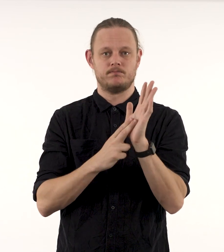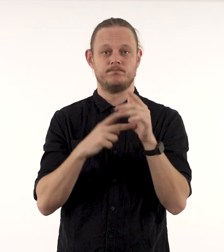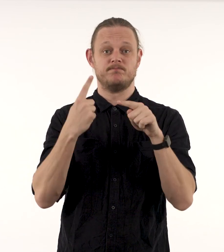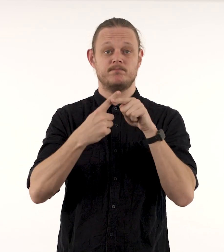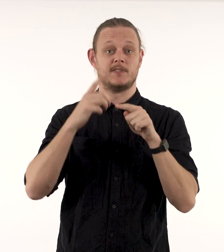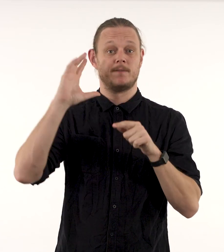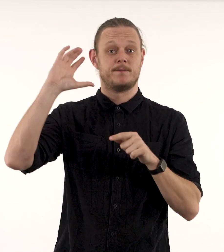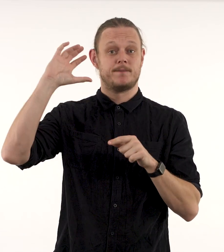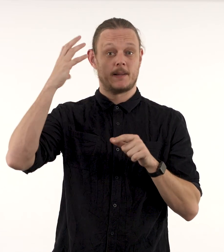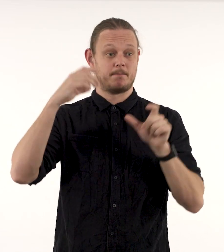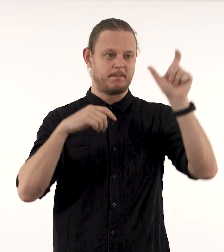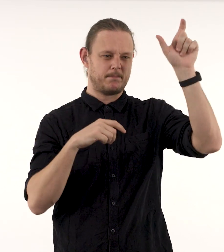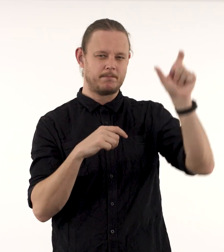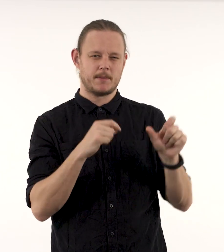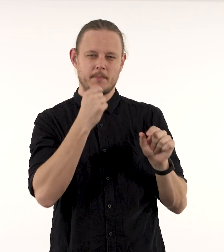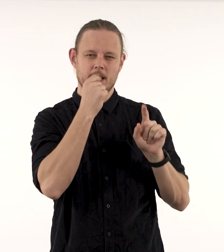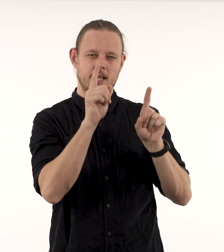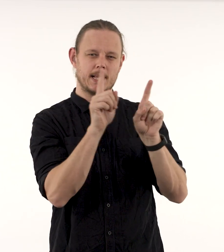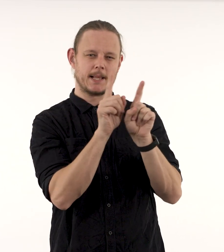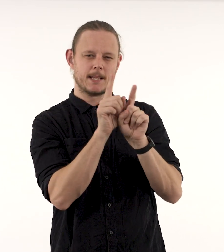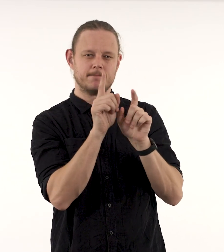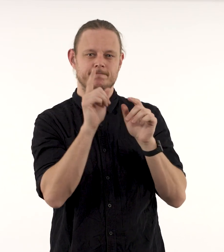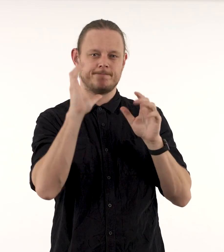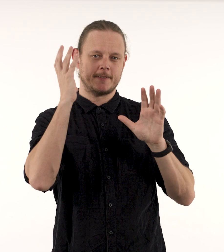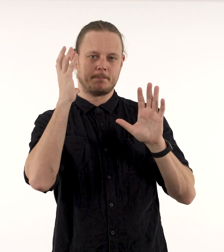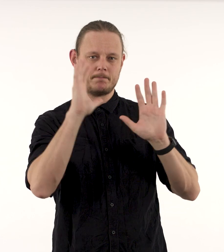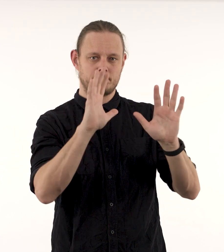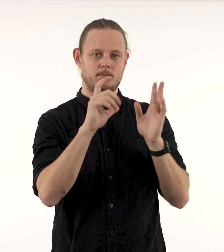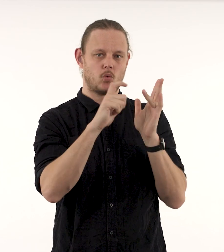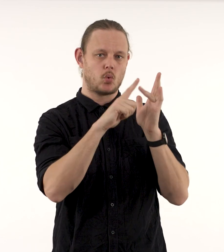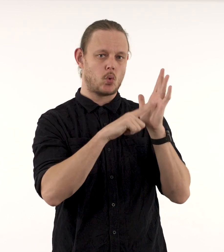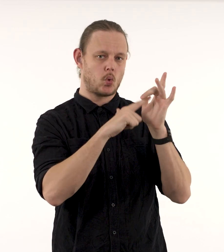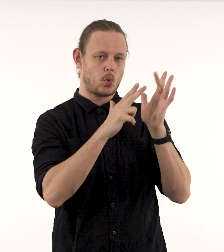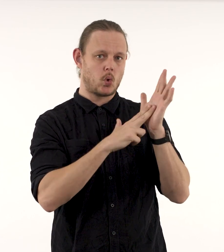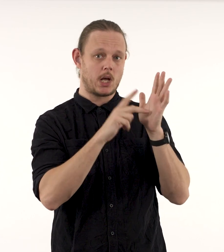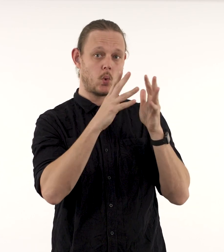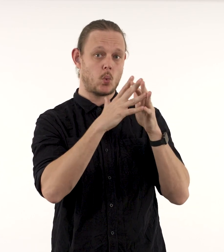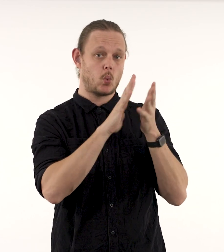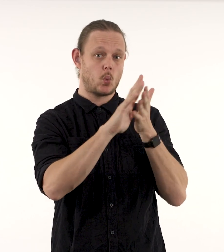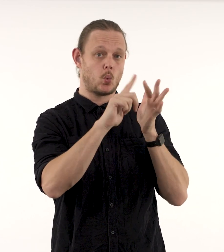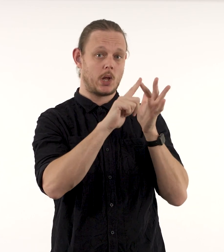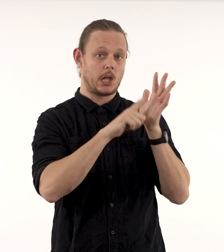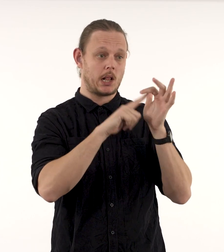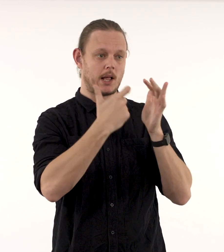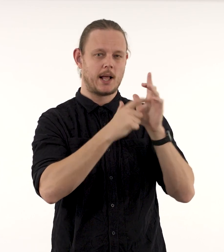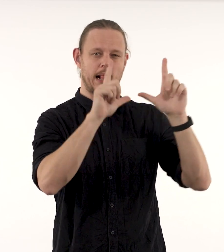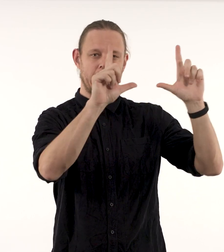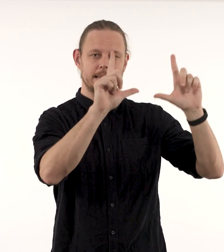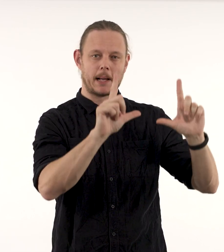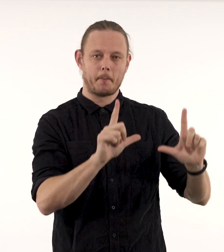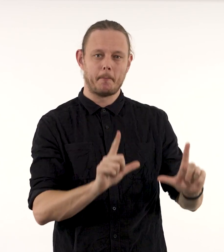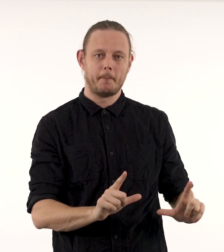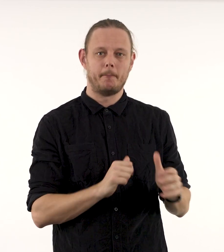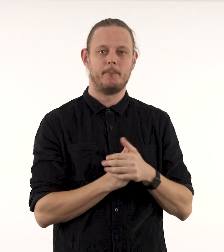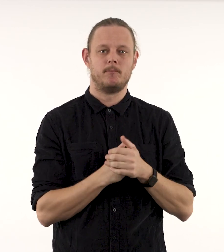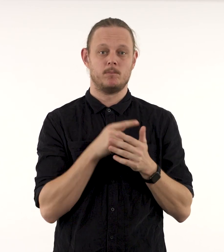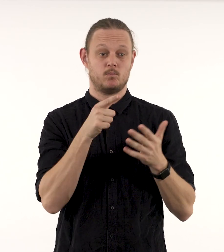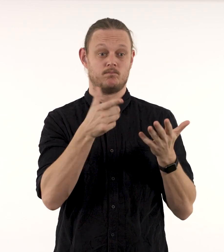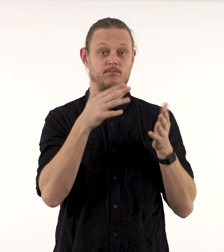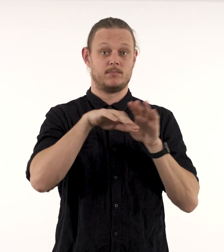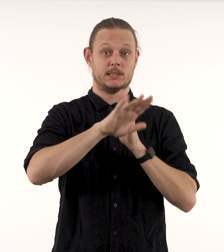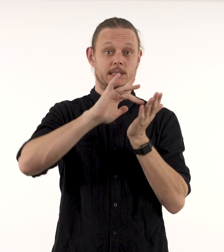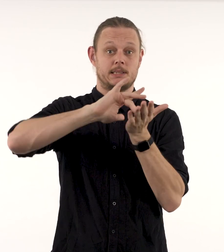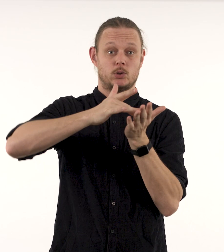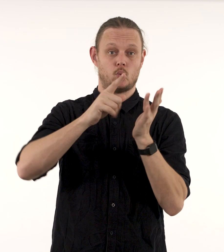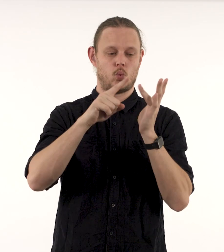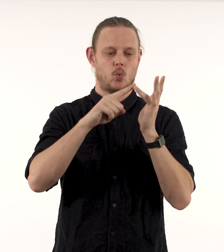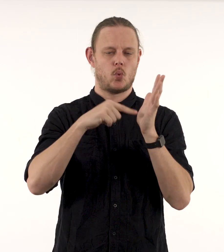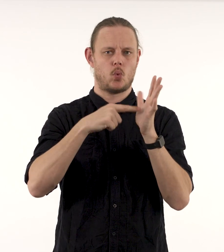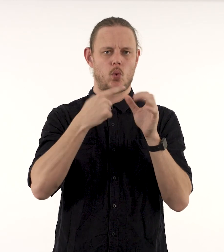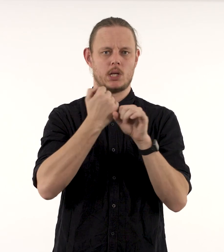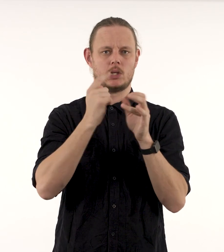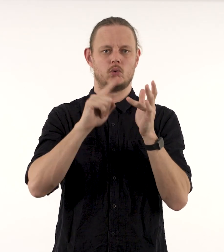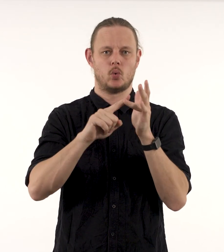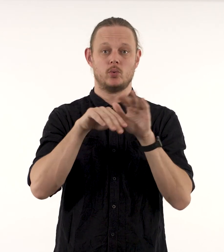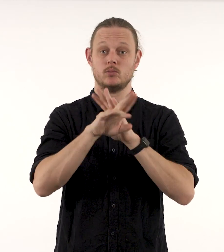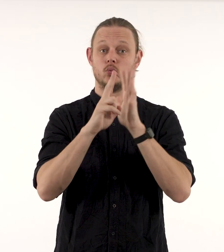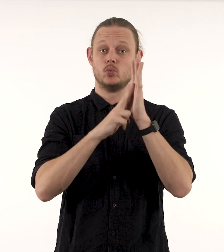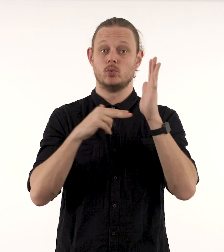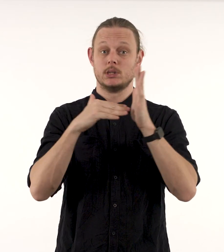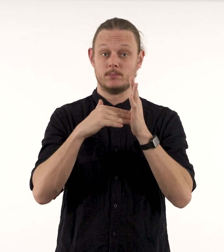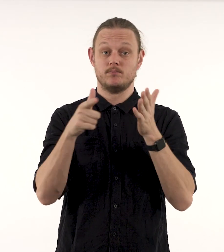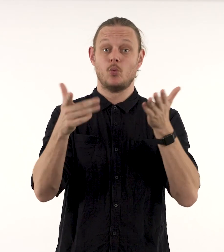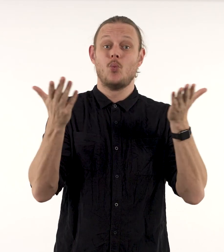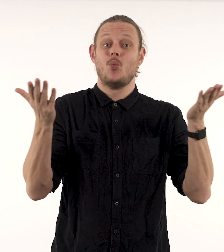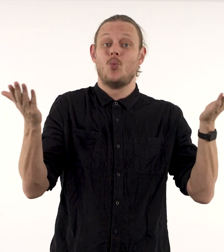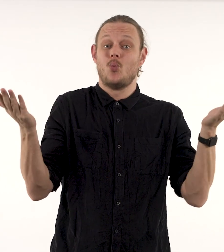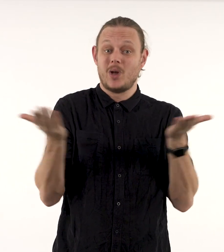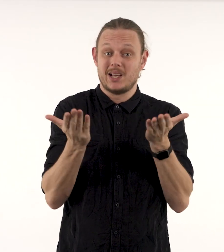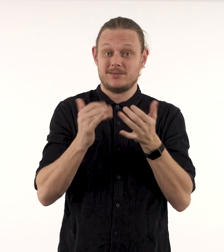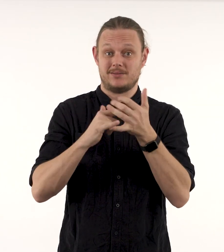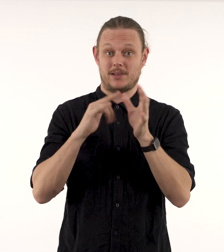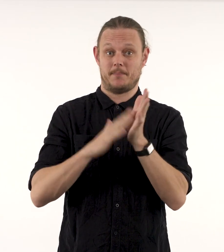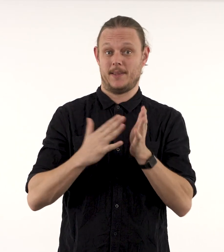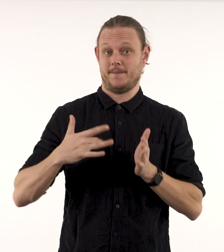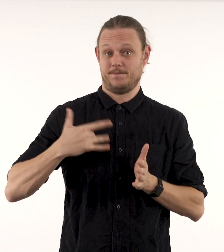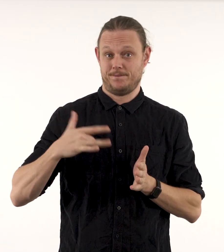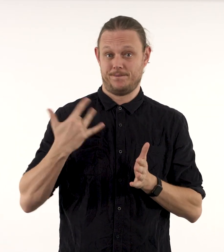and a film-like strip of Colin Wheeler landscapes from Central Otago in New Zealand where Sam lives.'